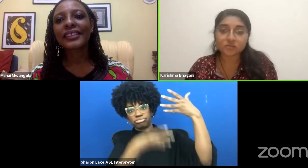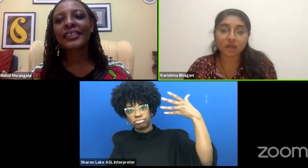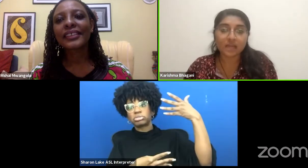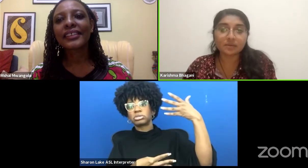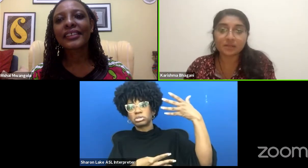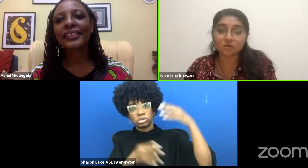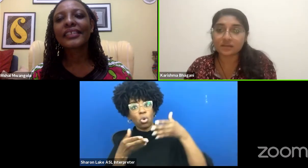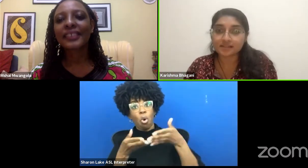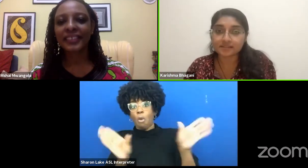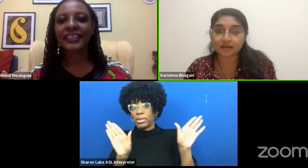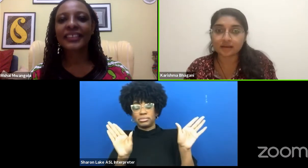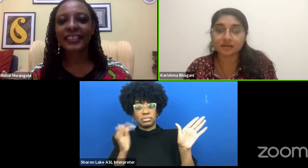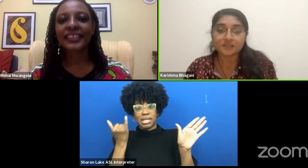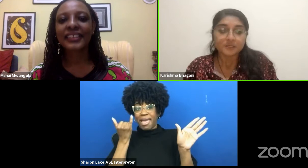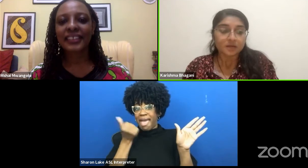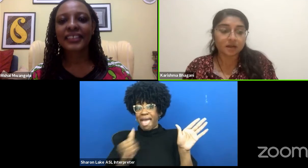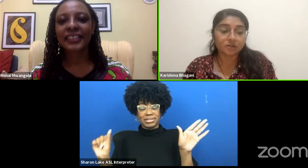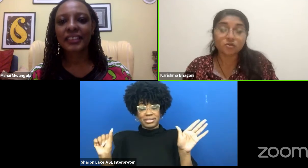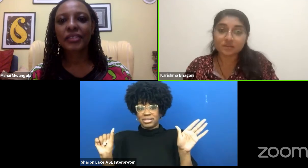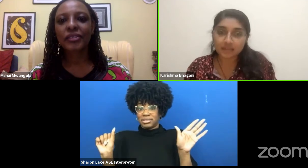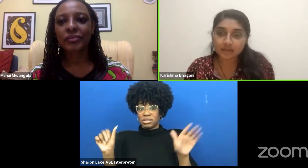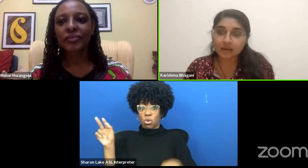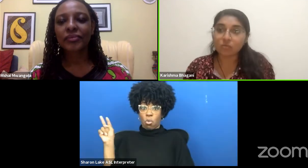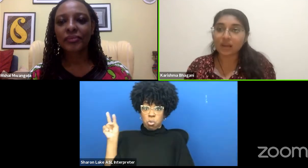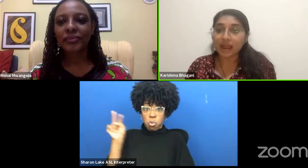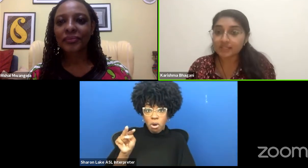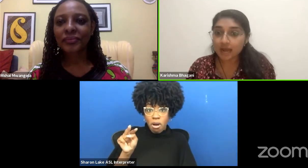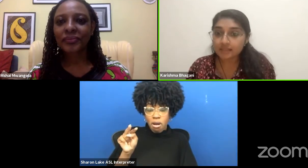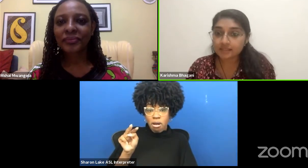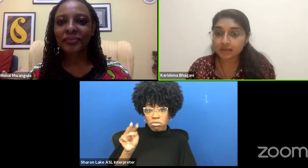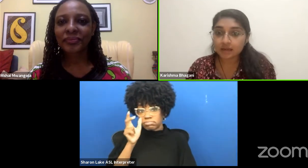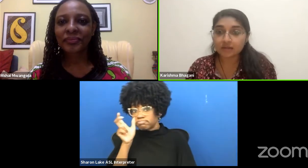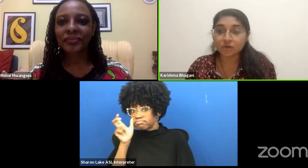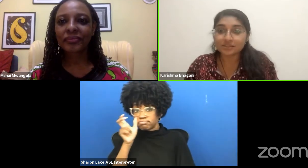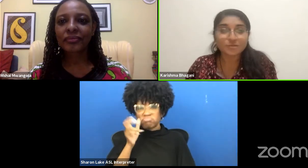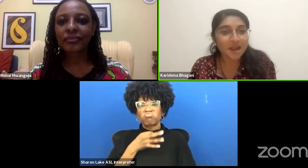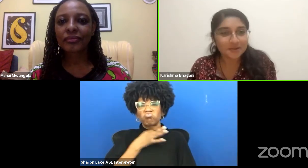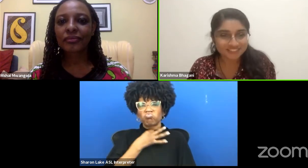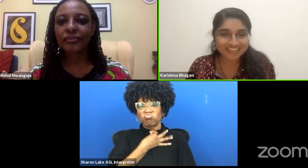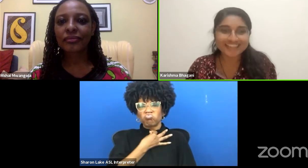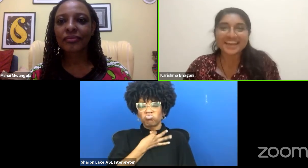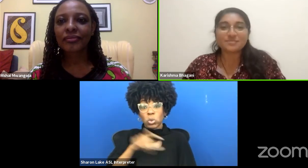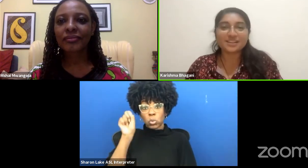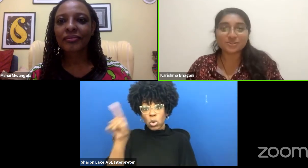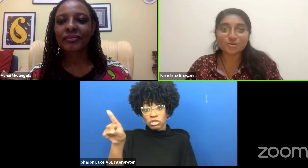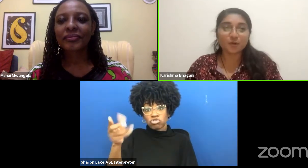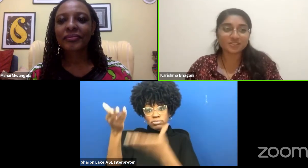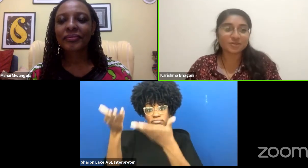So anybody who is tuned in and would like to ask Dr. Mshai a question, please do post it